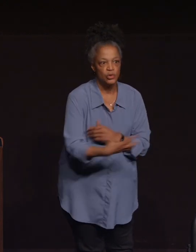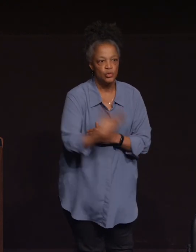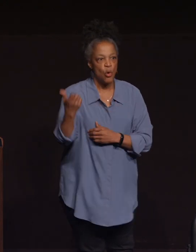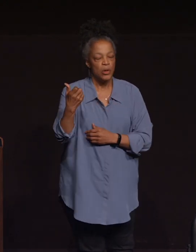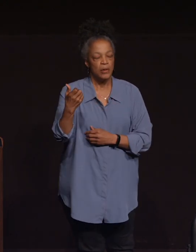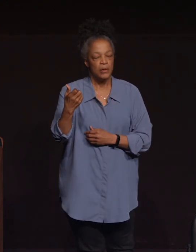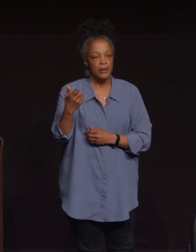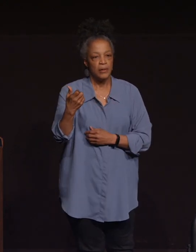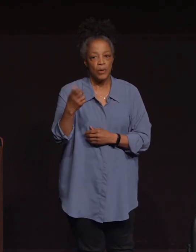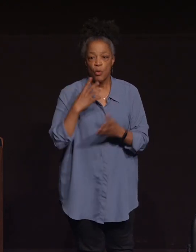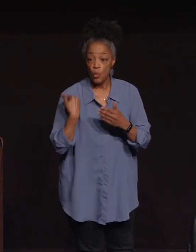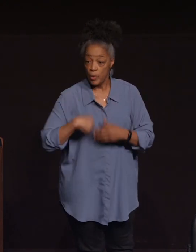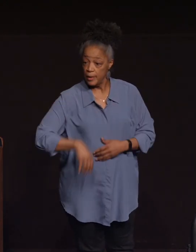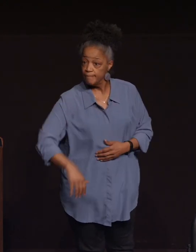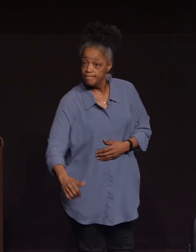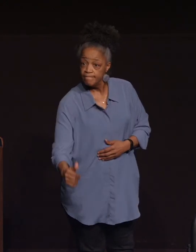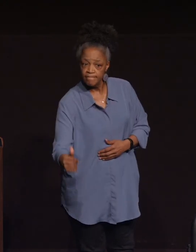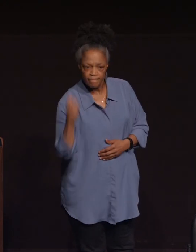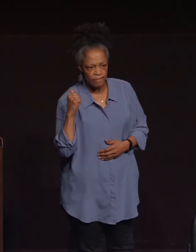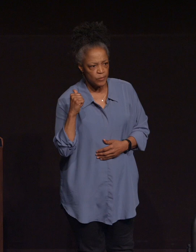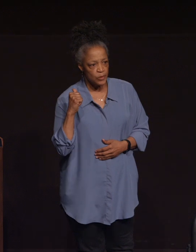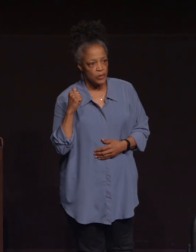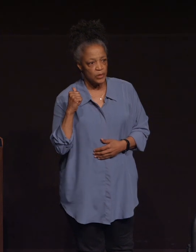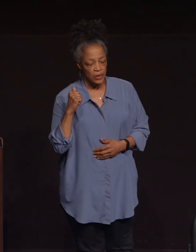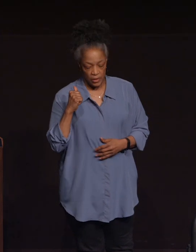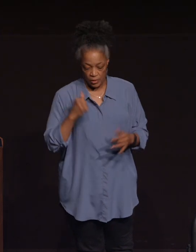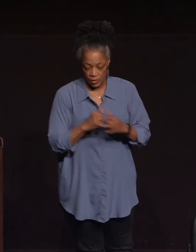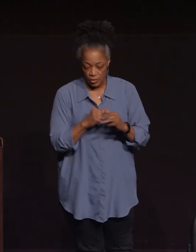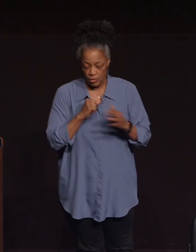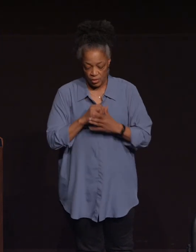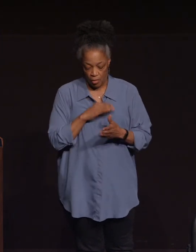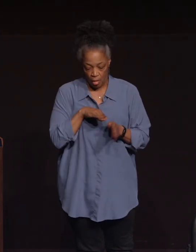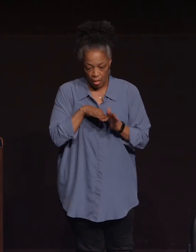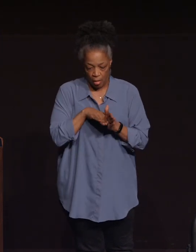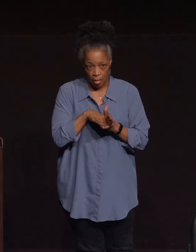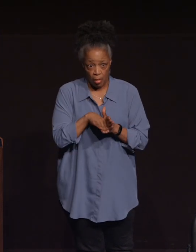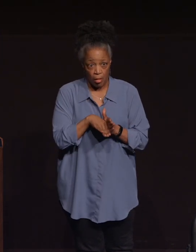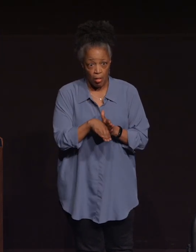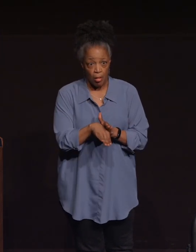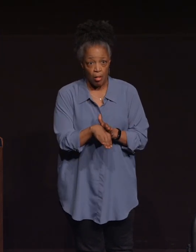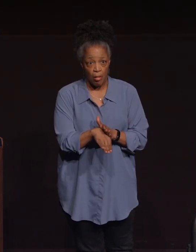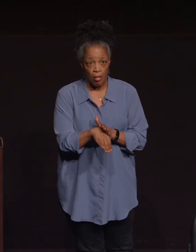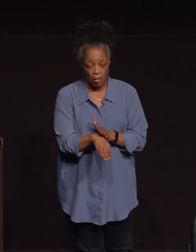It is a refusal to consume our demise on autoplay or to whittle